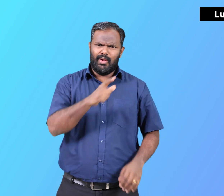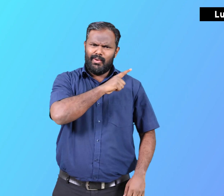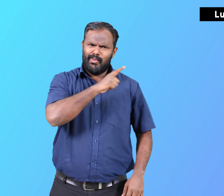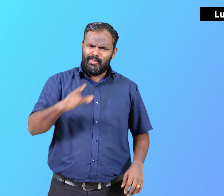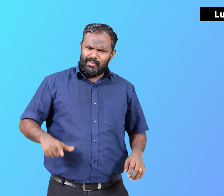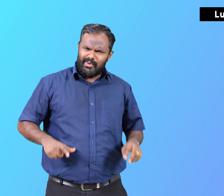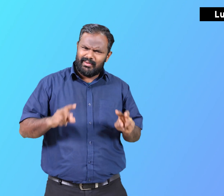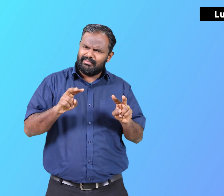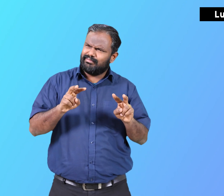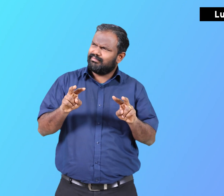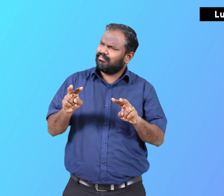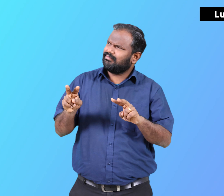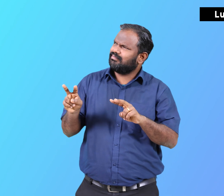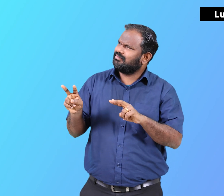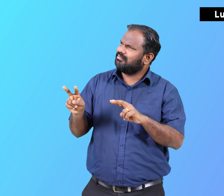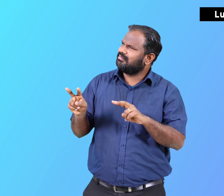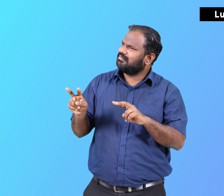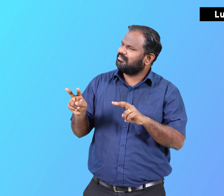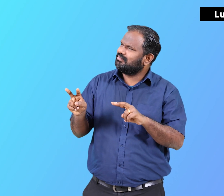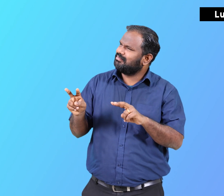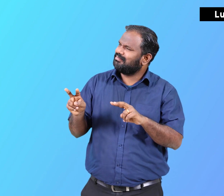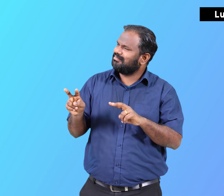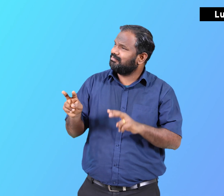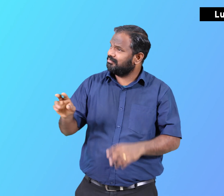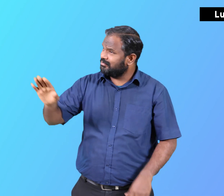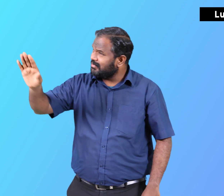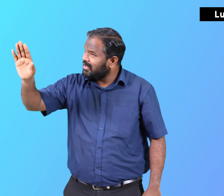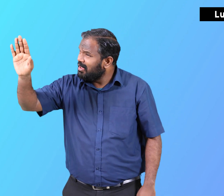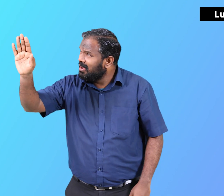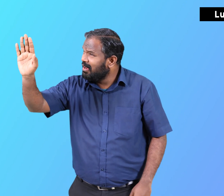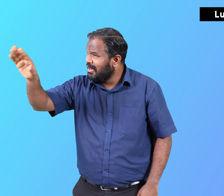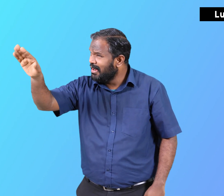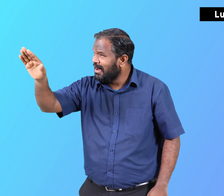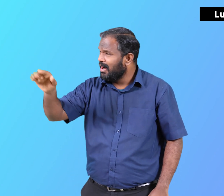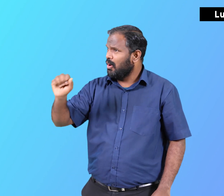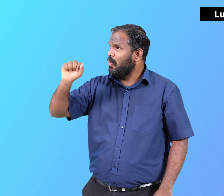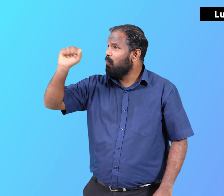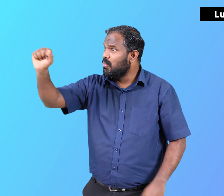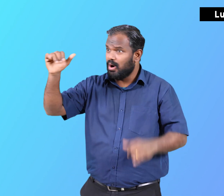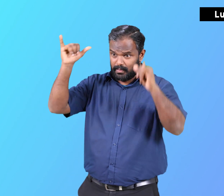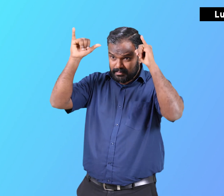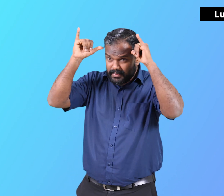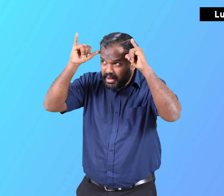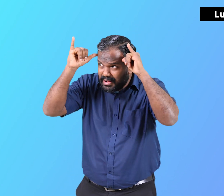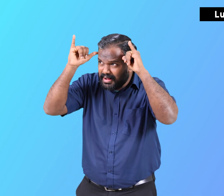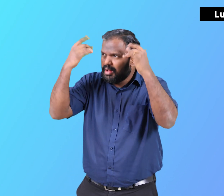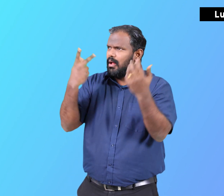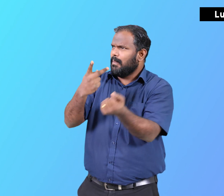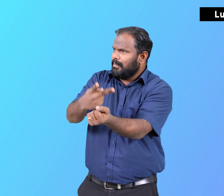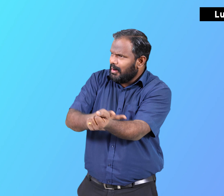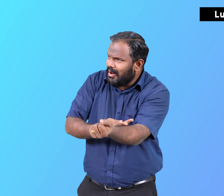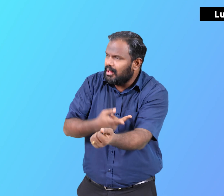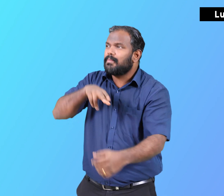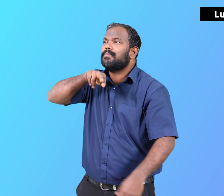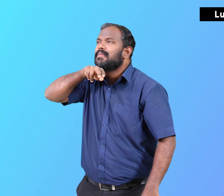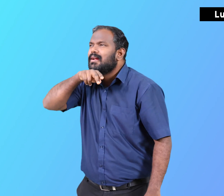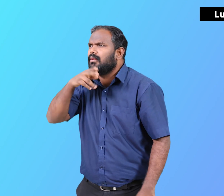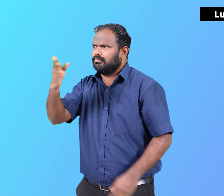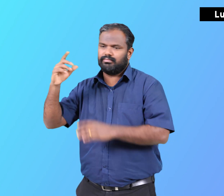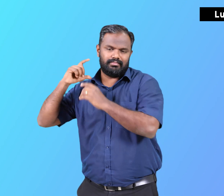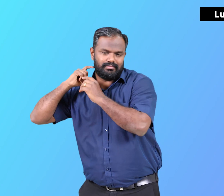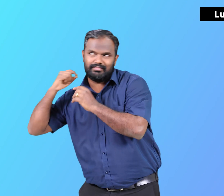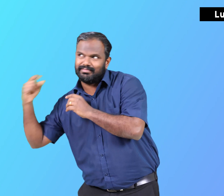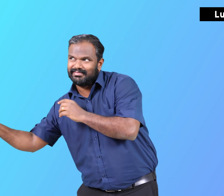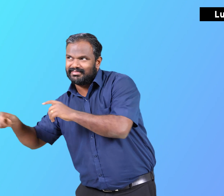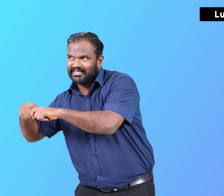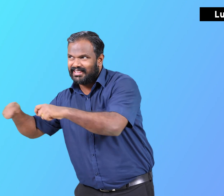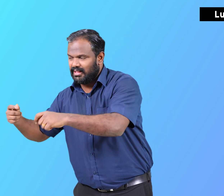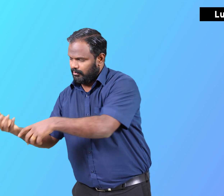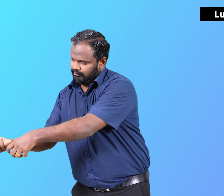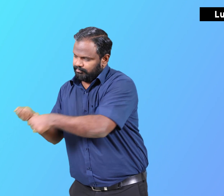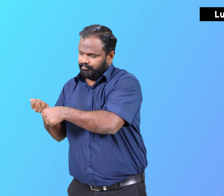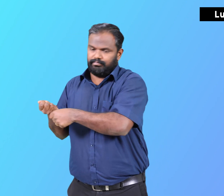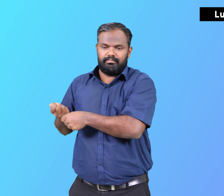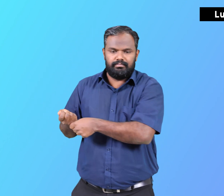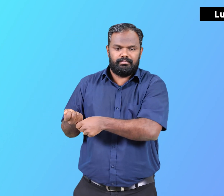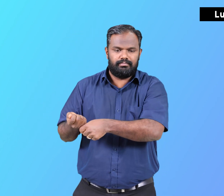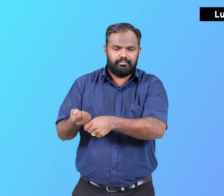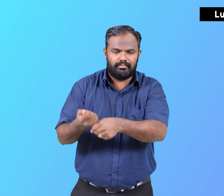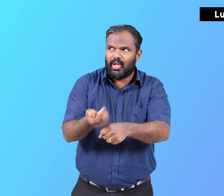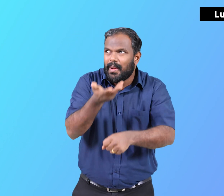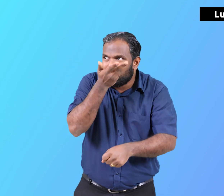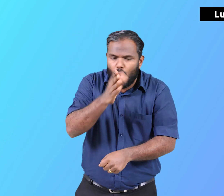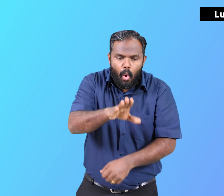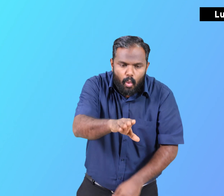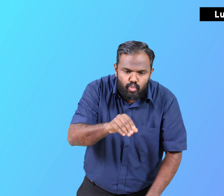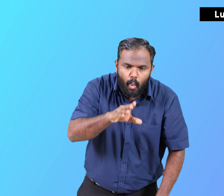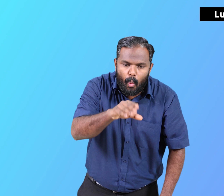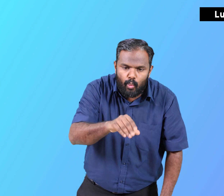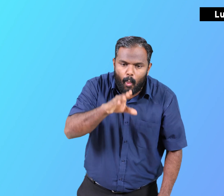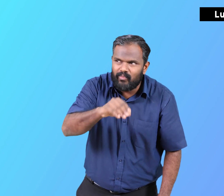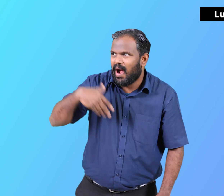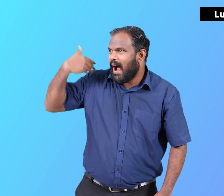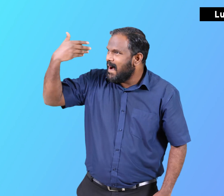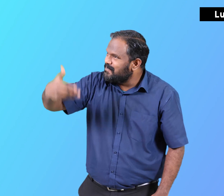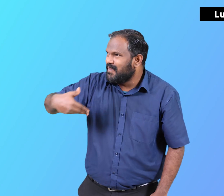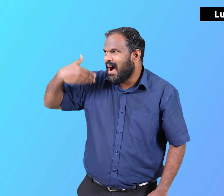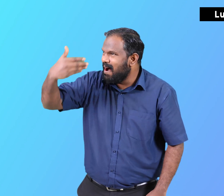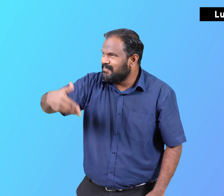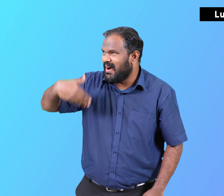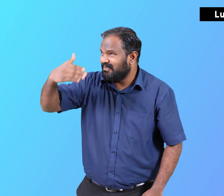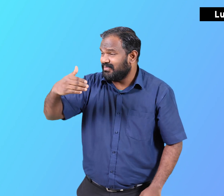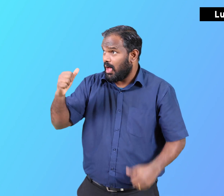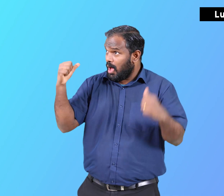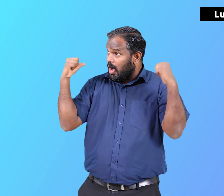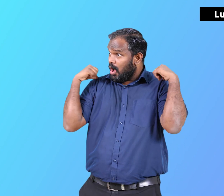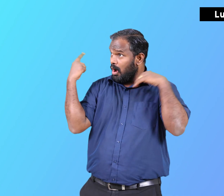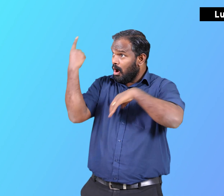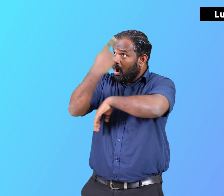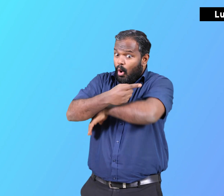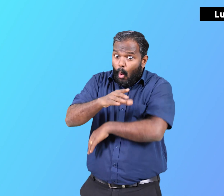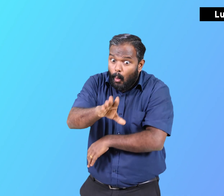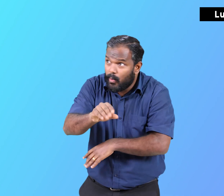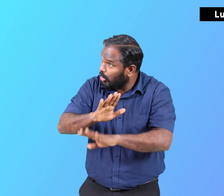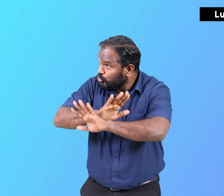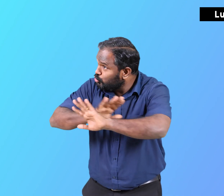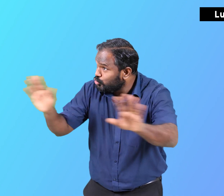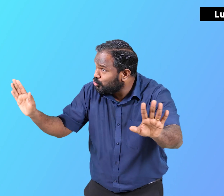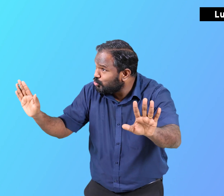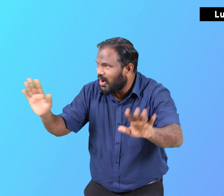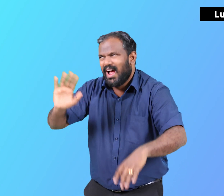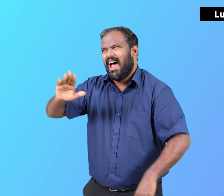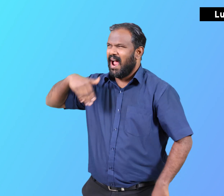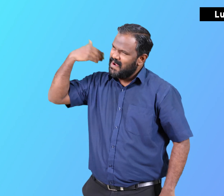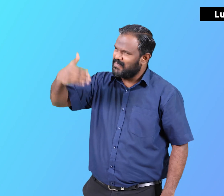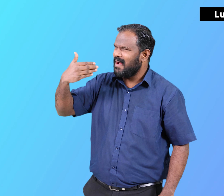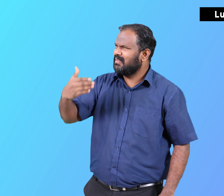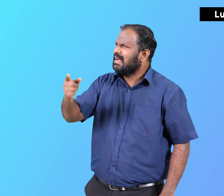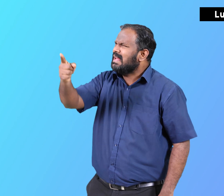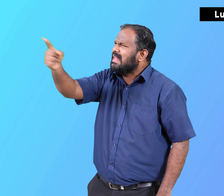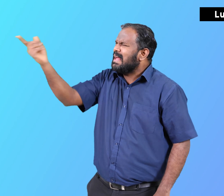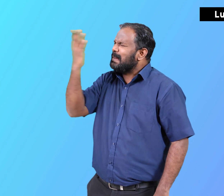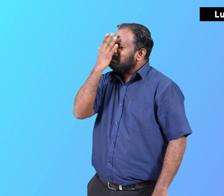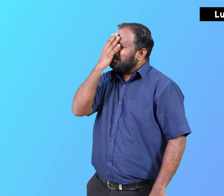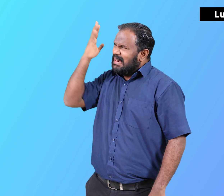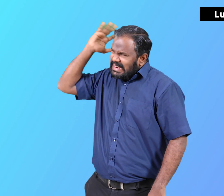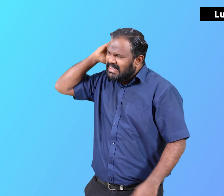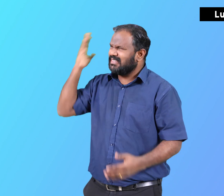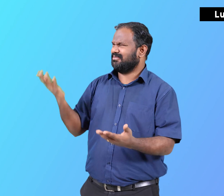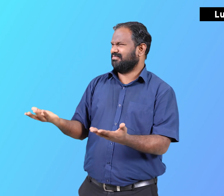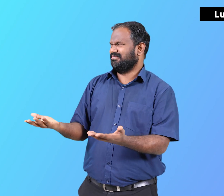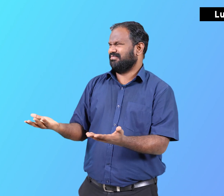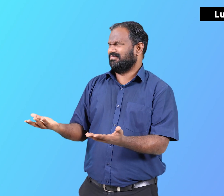The Lord answered, “You people are hypocrites! All of you untie your work animals and lead them to drink water every day—even on the Sabbath day.